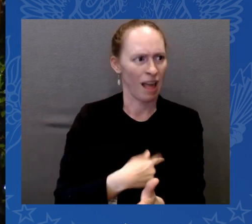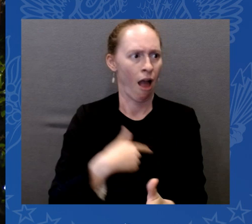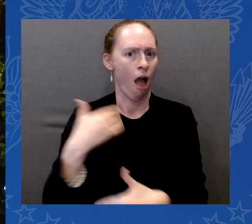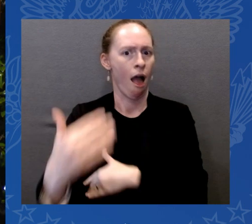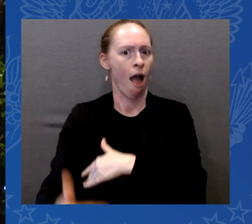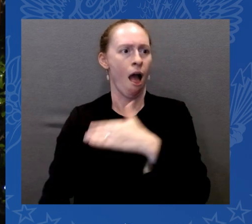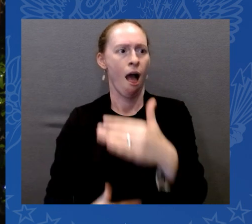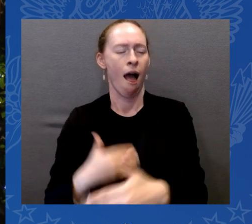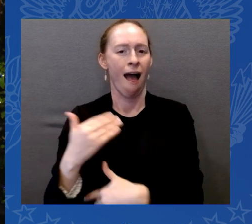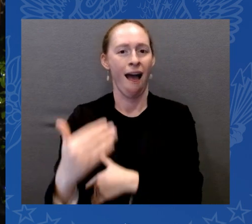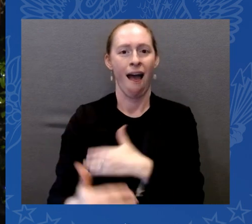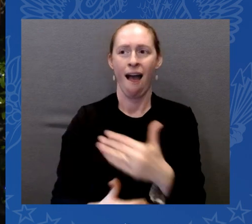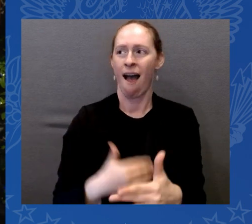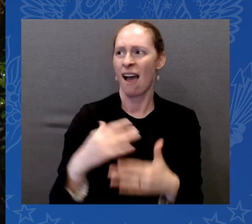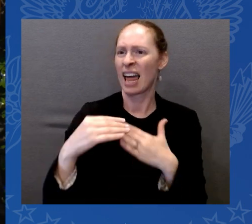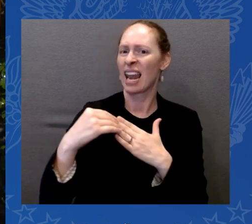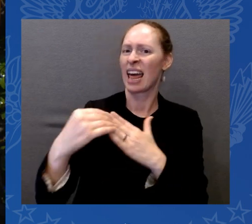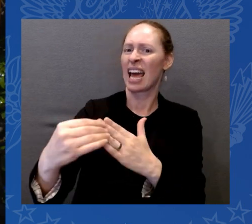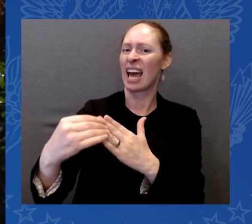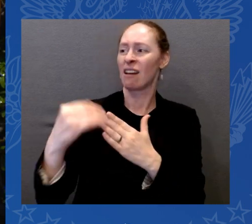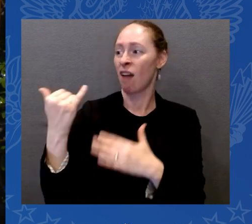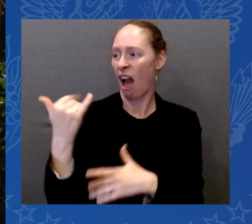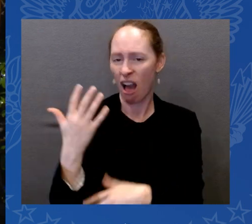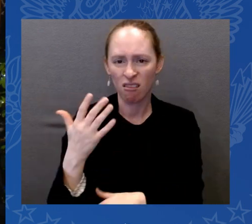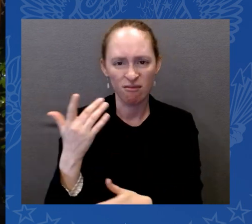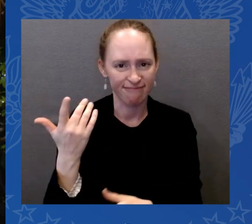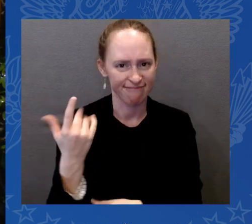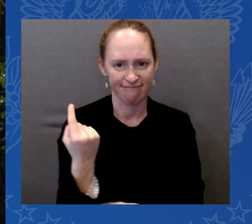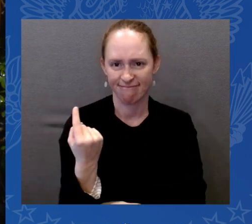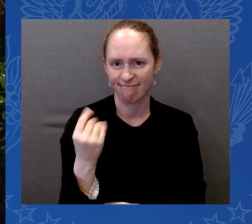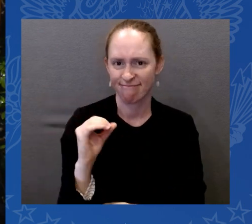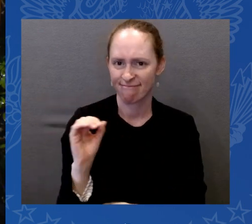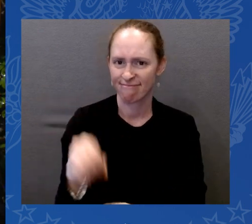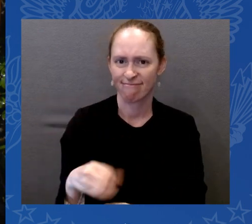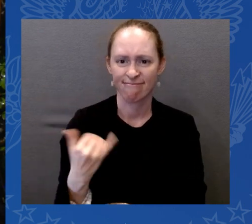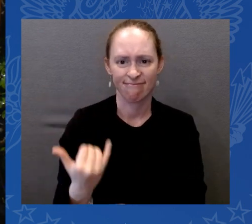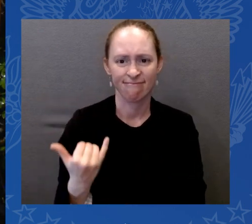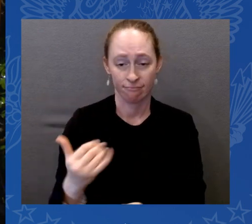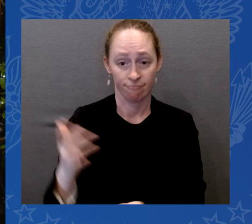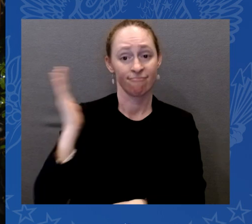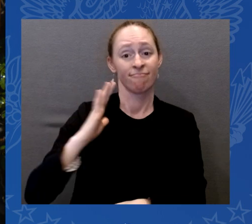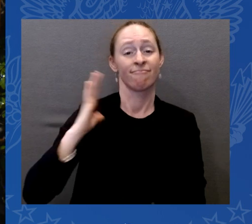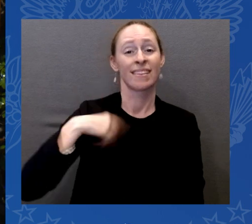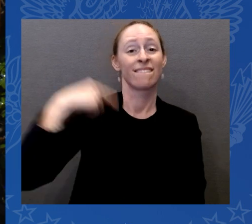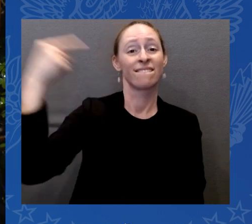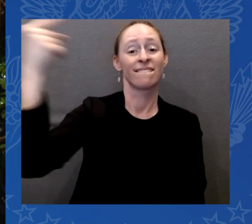We used to be number one; now we're number nine. China used to be number eight, and now they're number two.